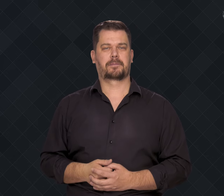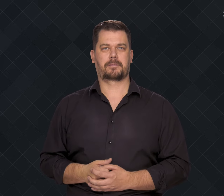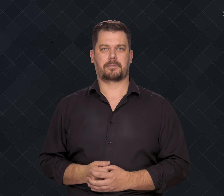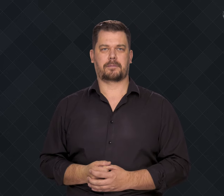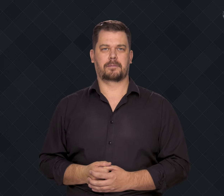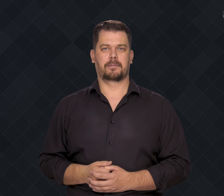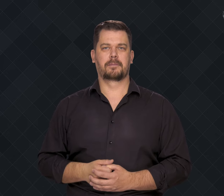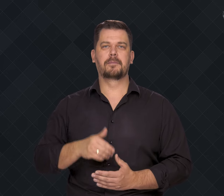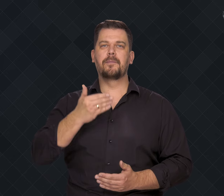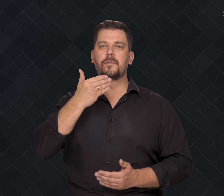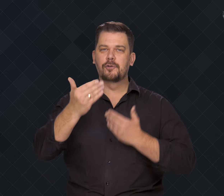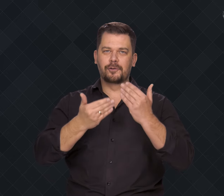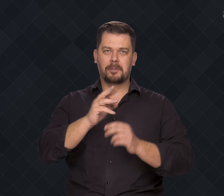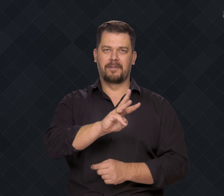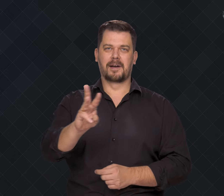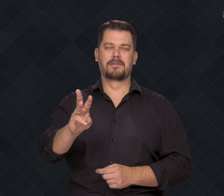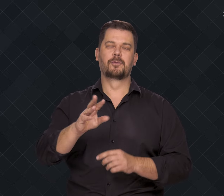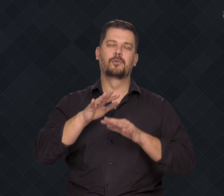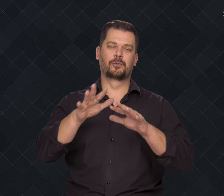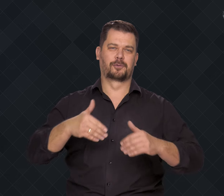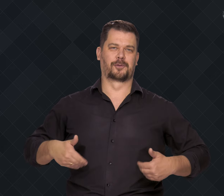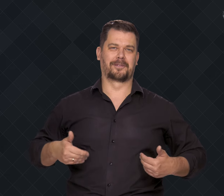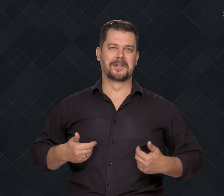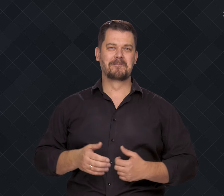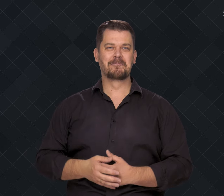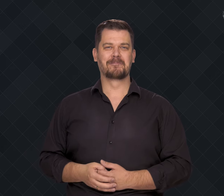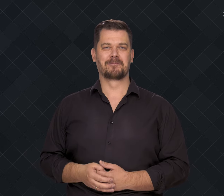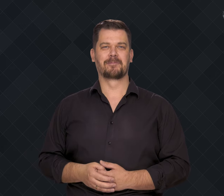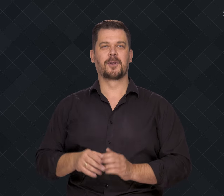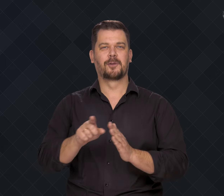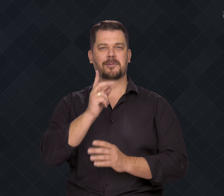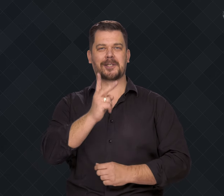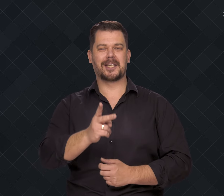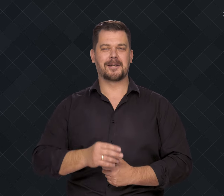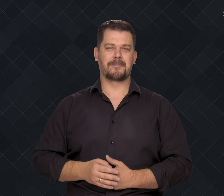We wish you all good health. See you later.